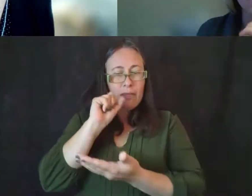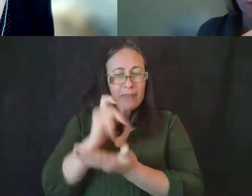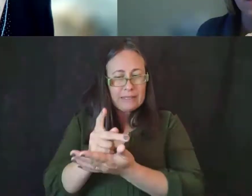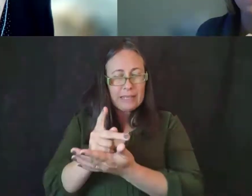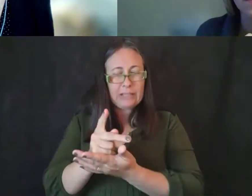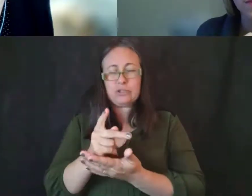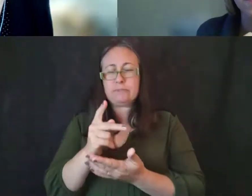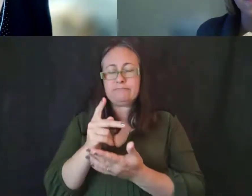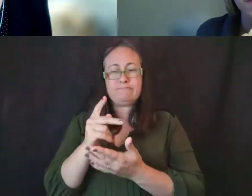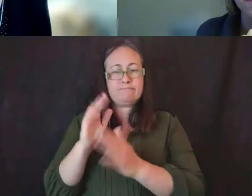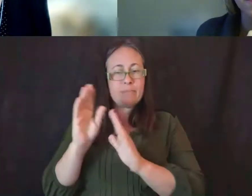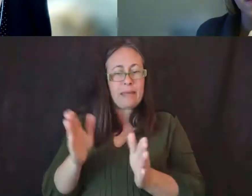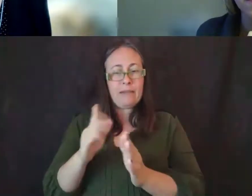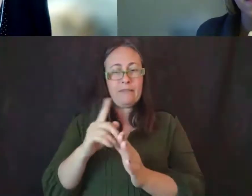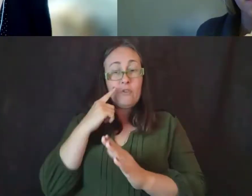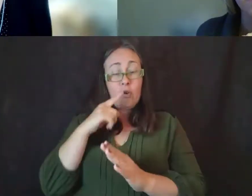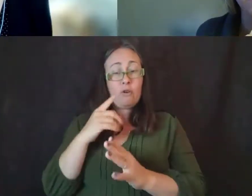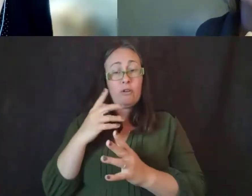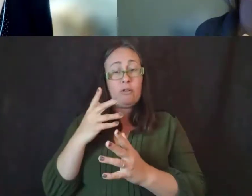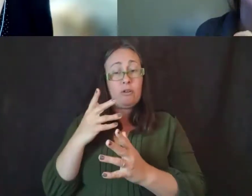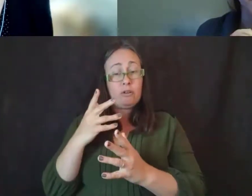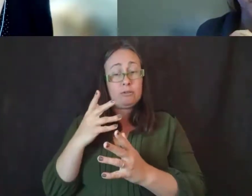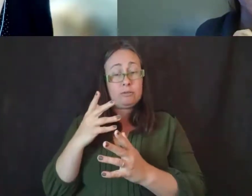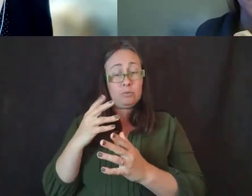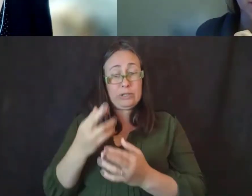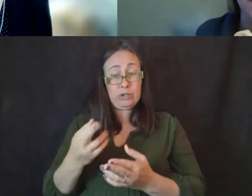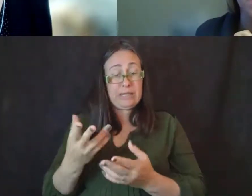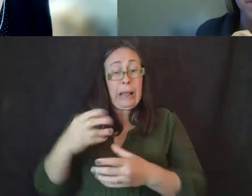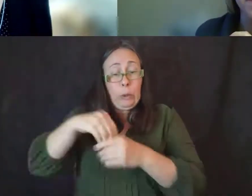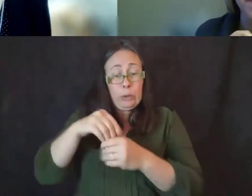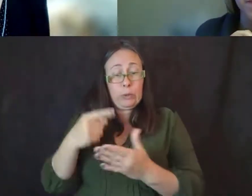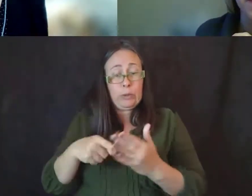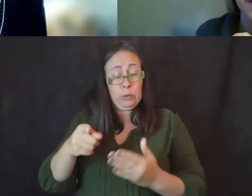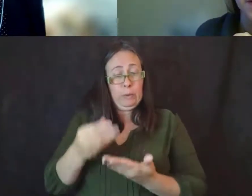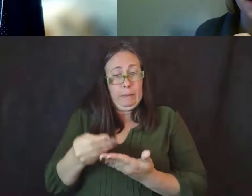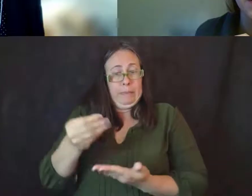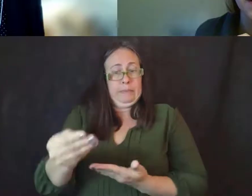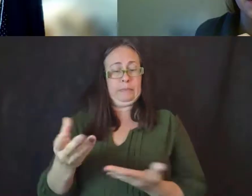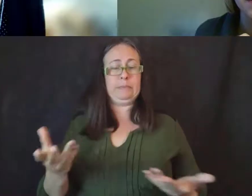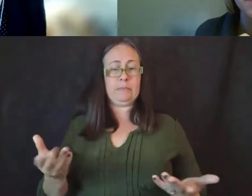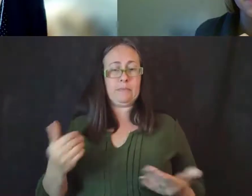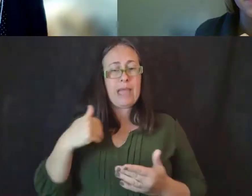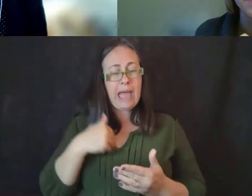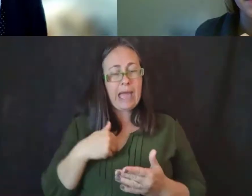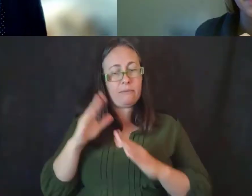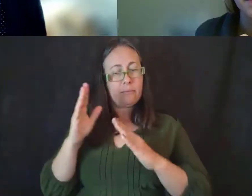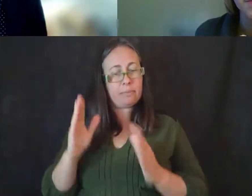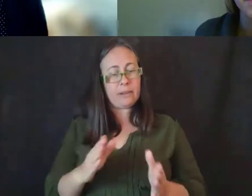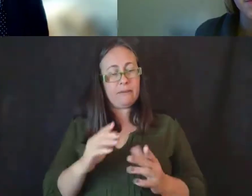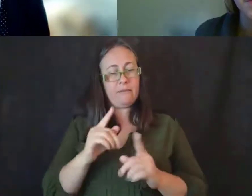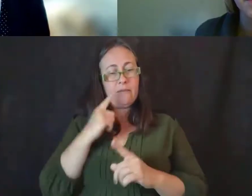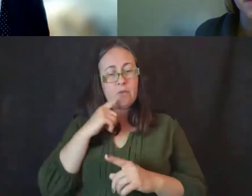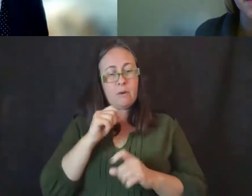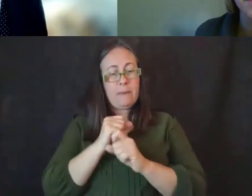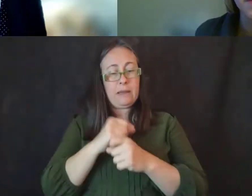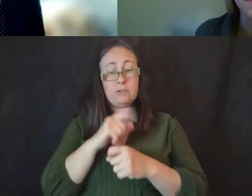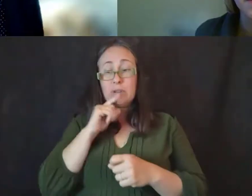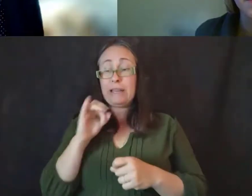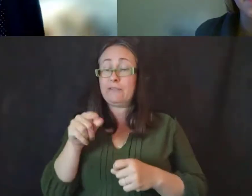including resources that you're purchasing. So have some plan to make sure, for instance, if you buy an antibody,